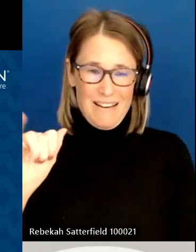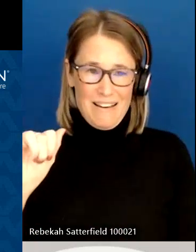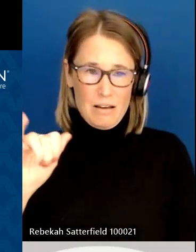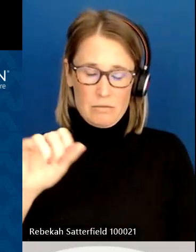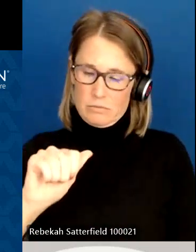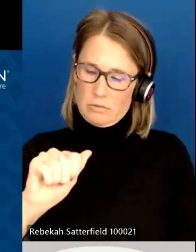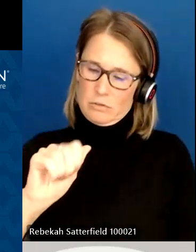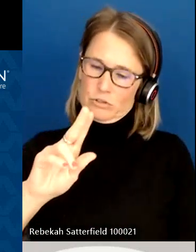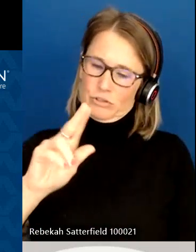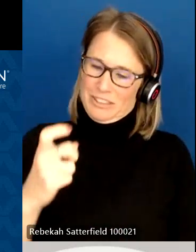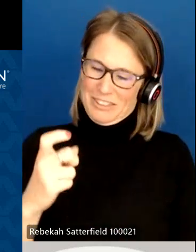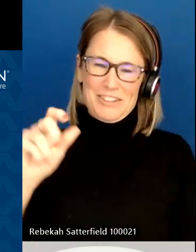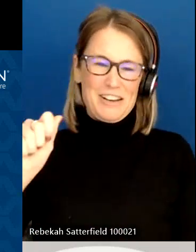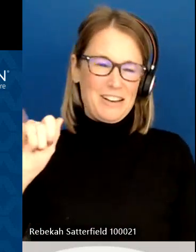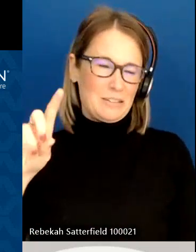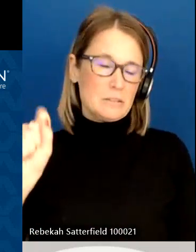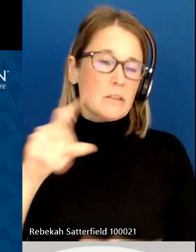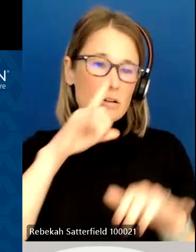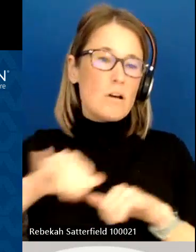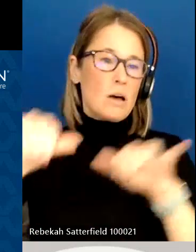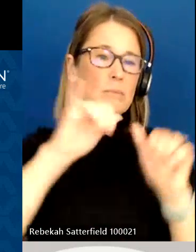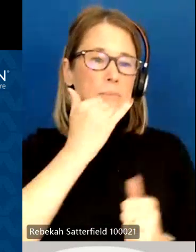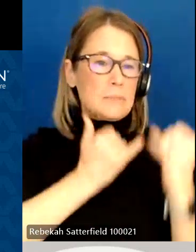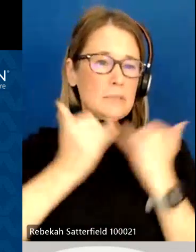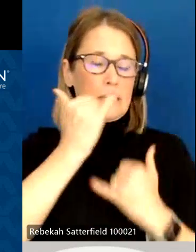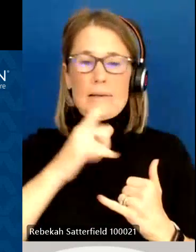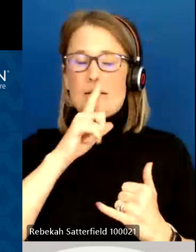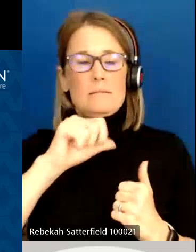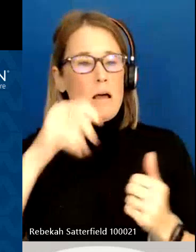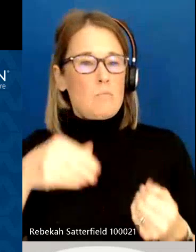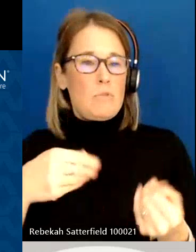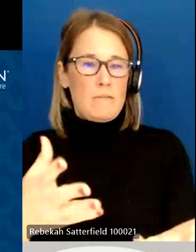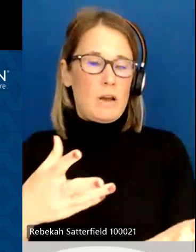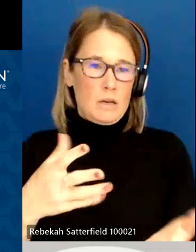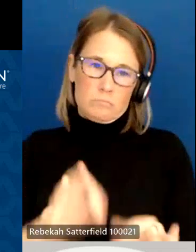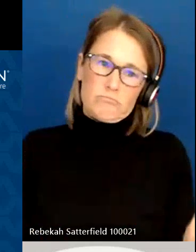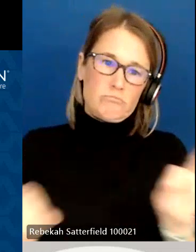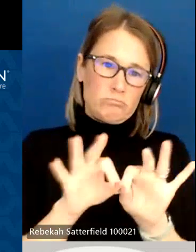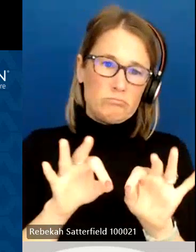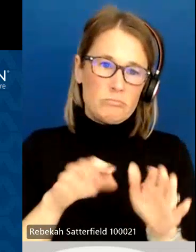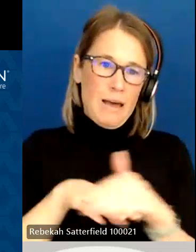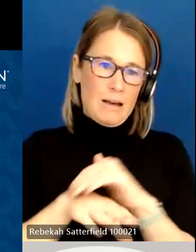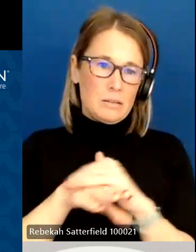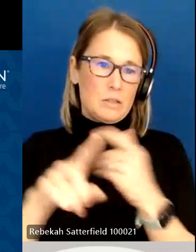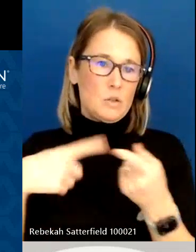organizations is the failing failing to provide meaningful access when posting these notices so